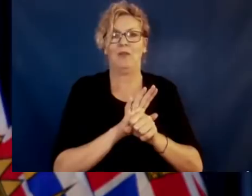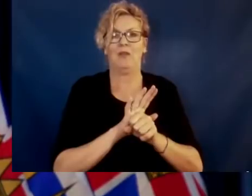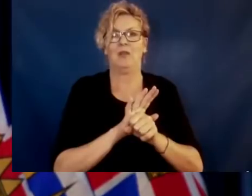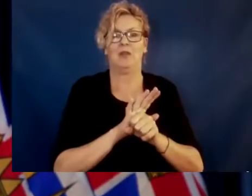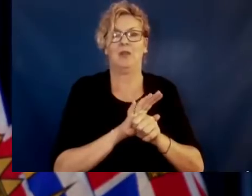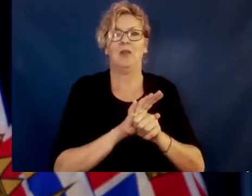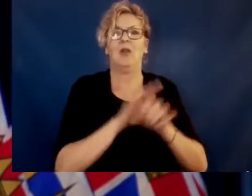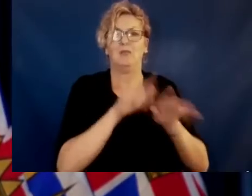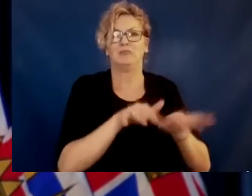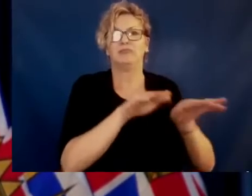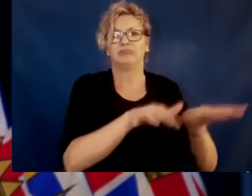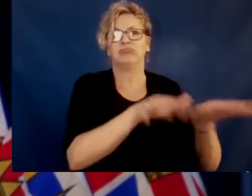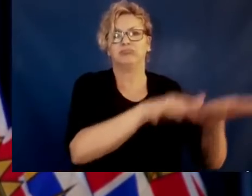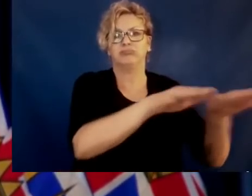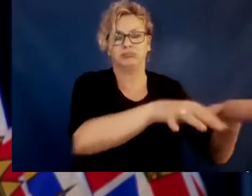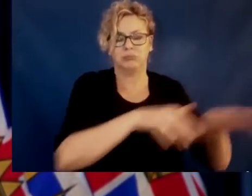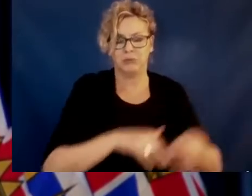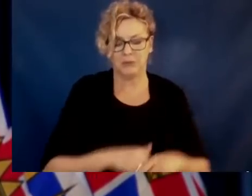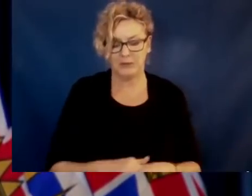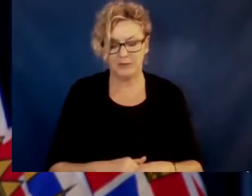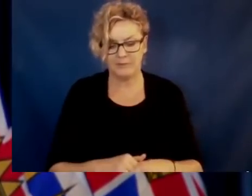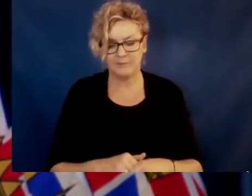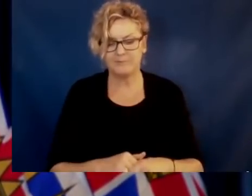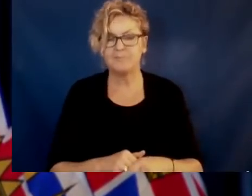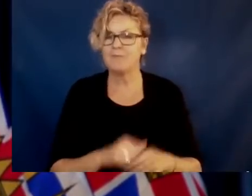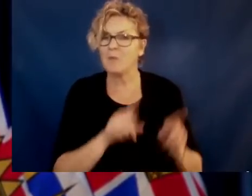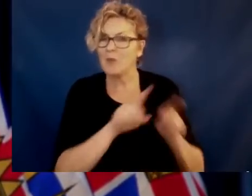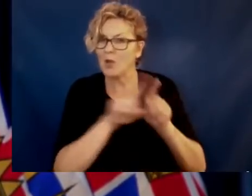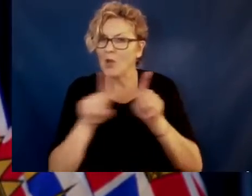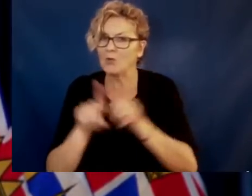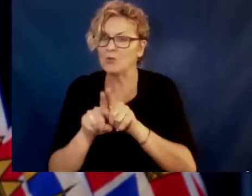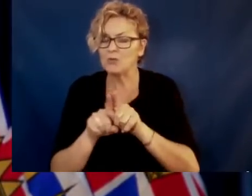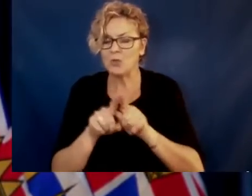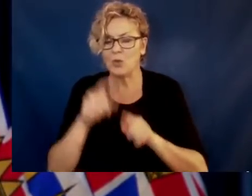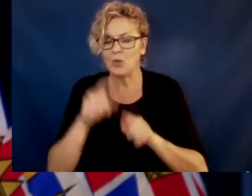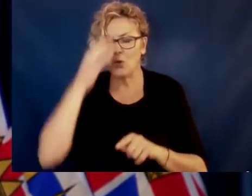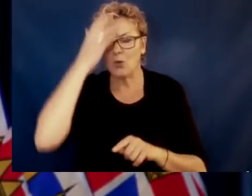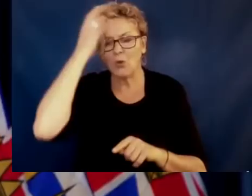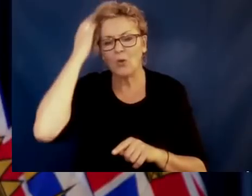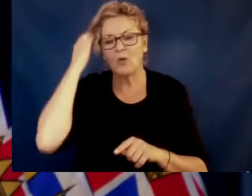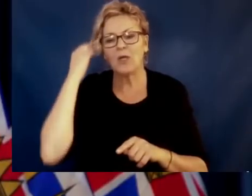I will say the one other factor that's in there in terms of biology is that some people seem to spread more virus than